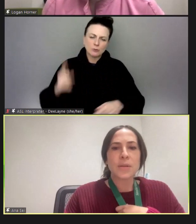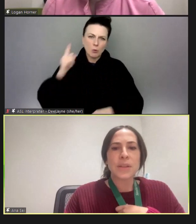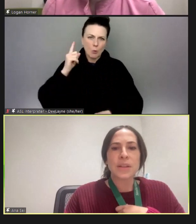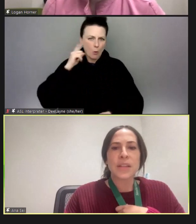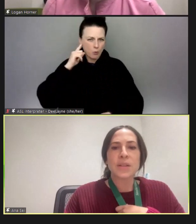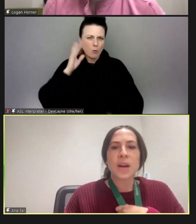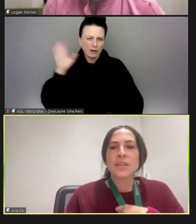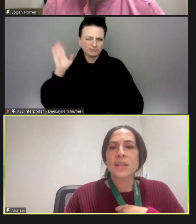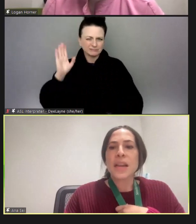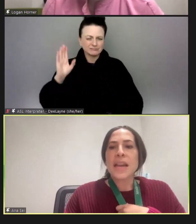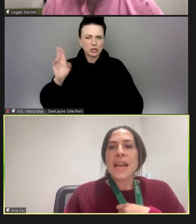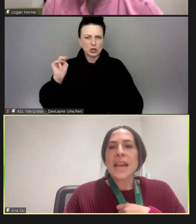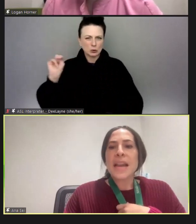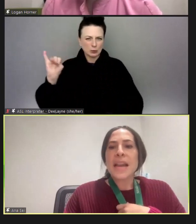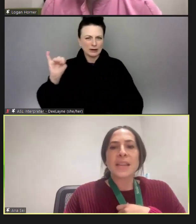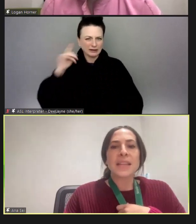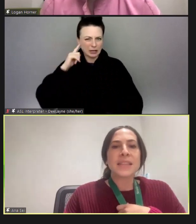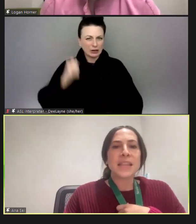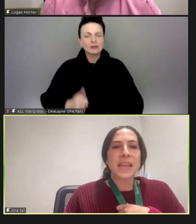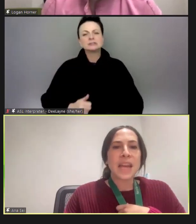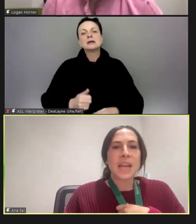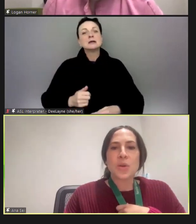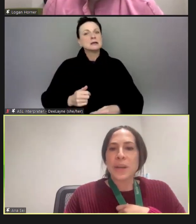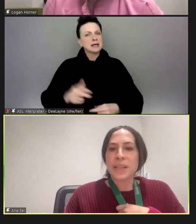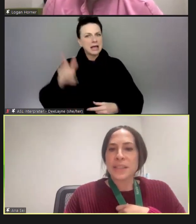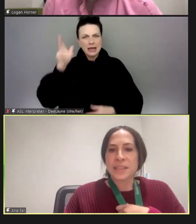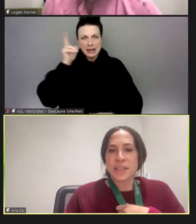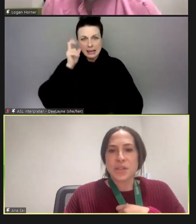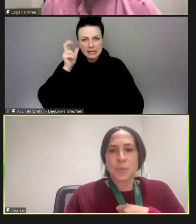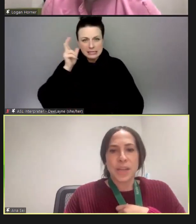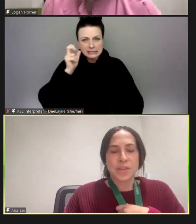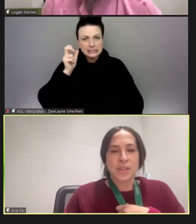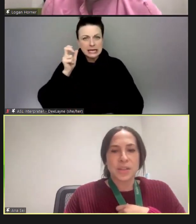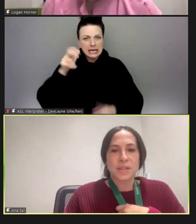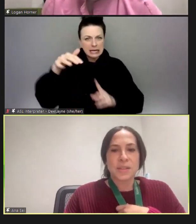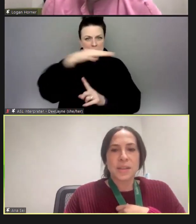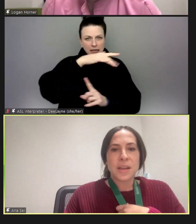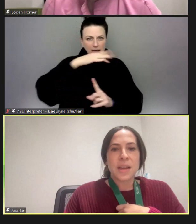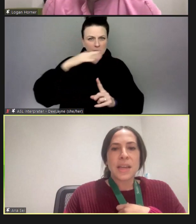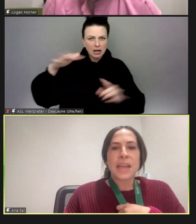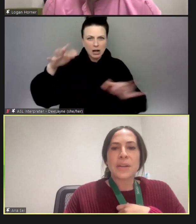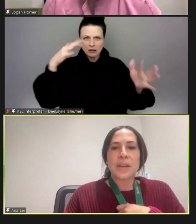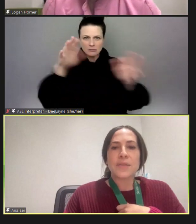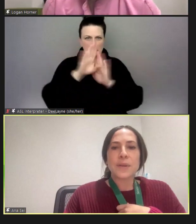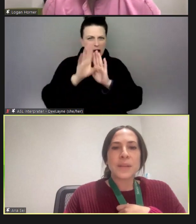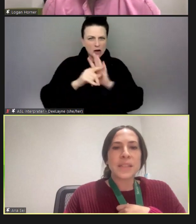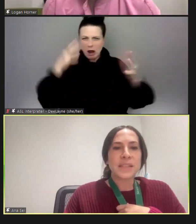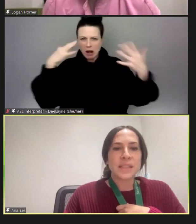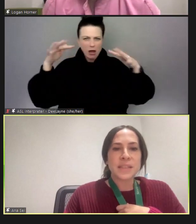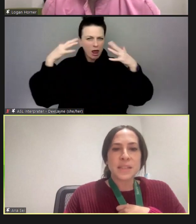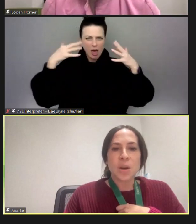hearing loss is listening and noisy